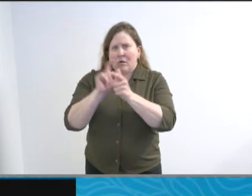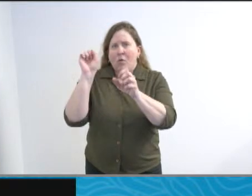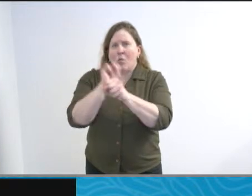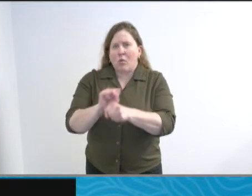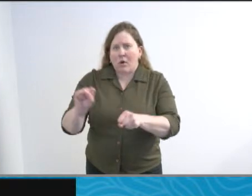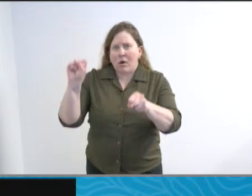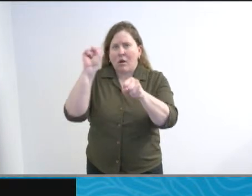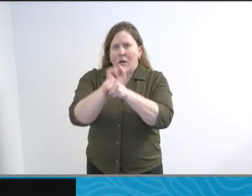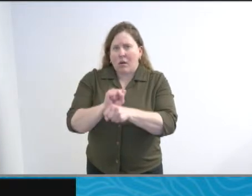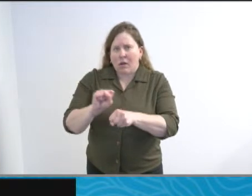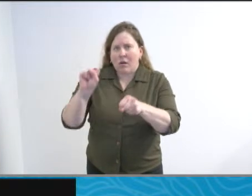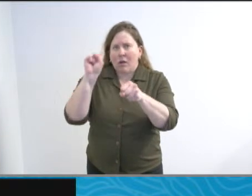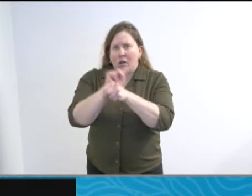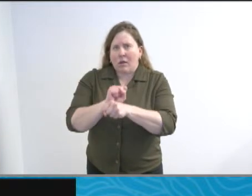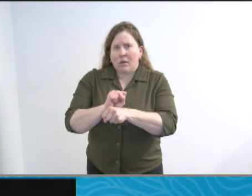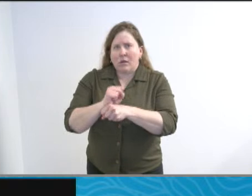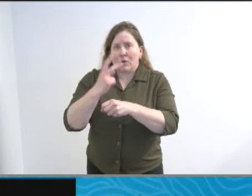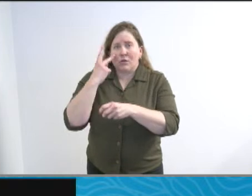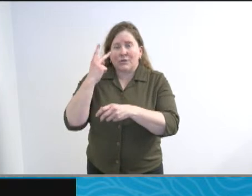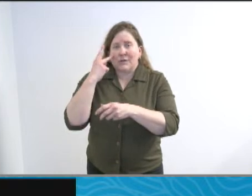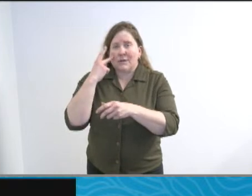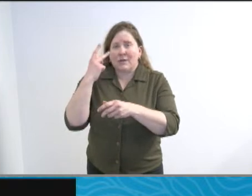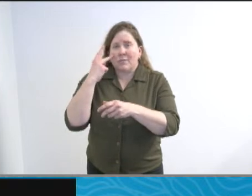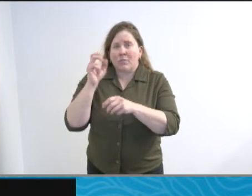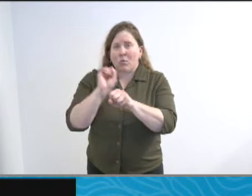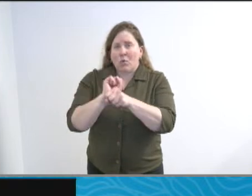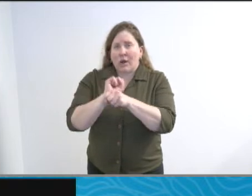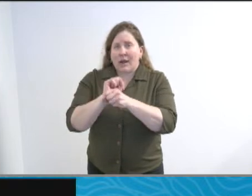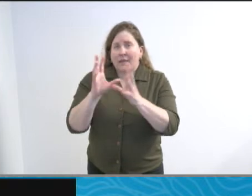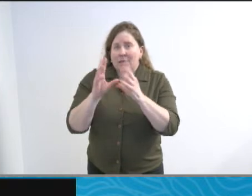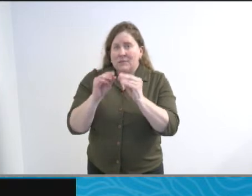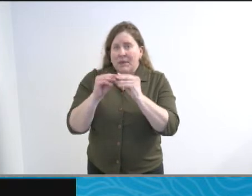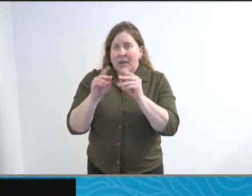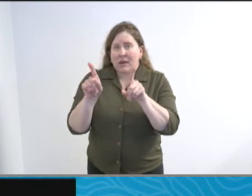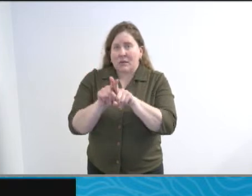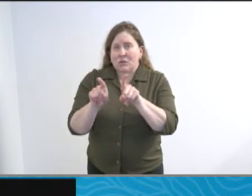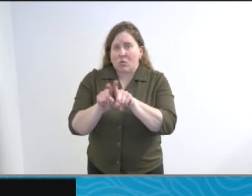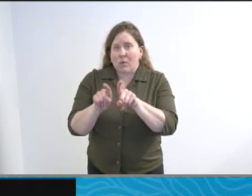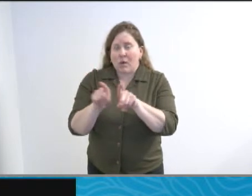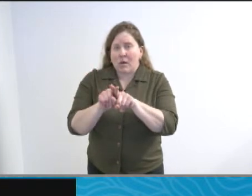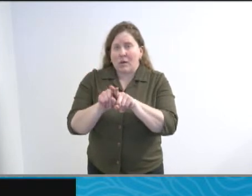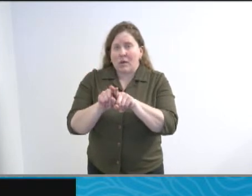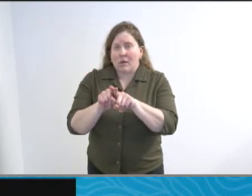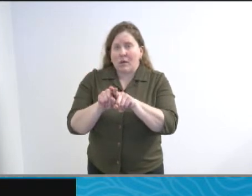You see them working at this meeting as well. Thank you so much for doing that, to increase that parent access